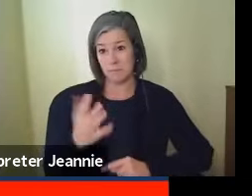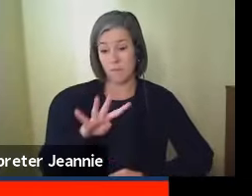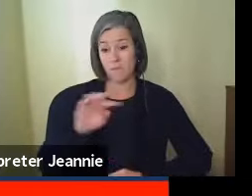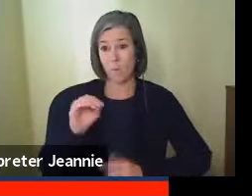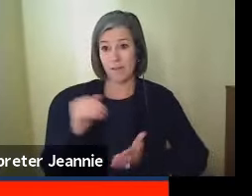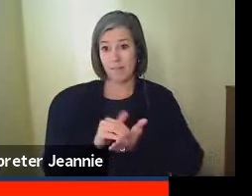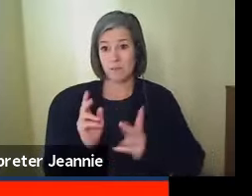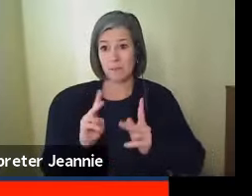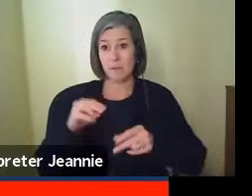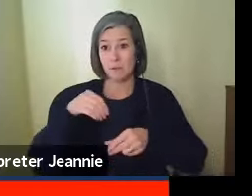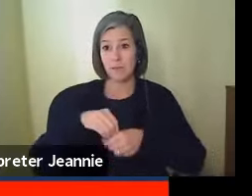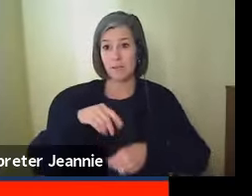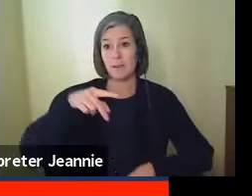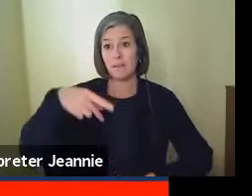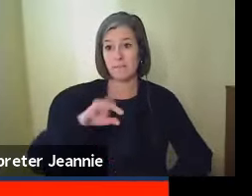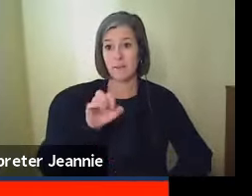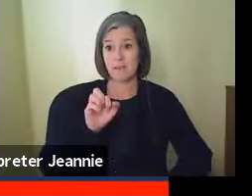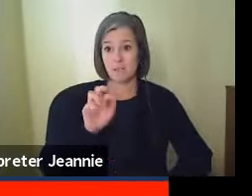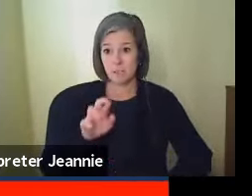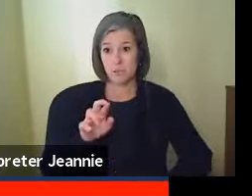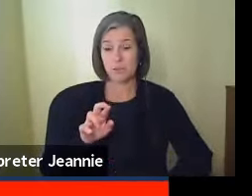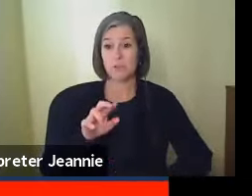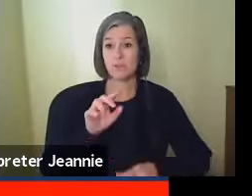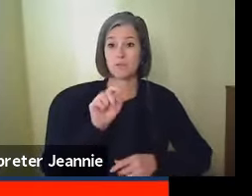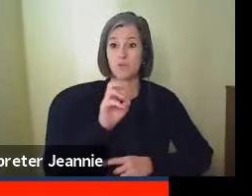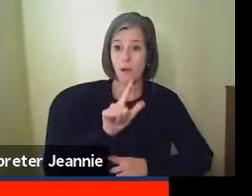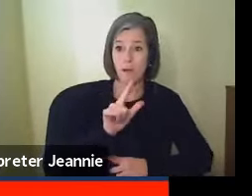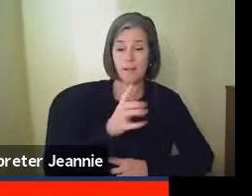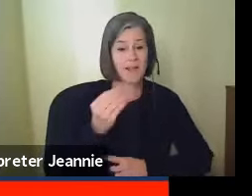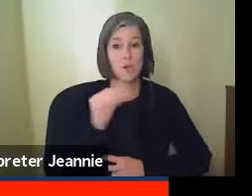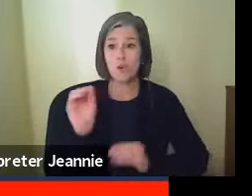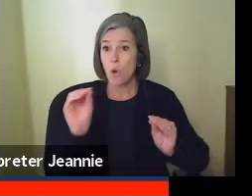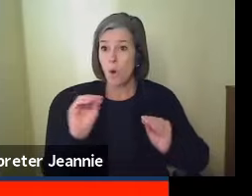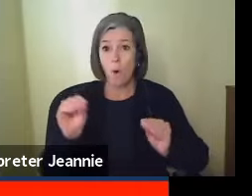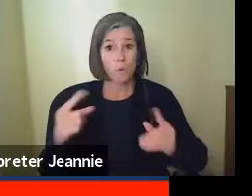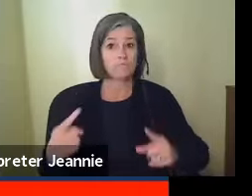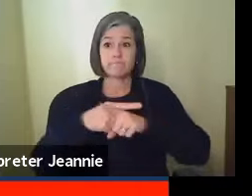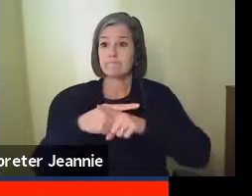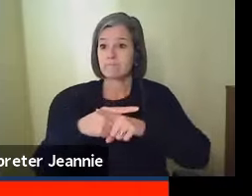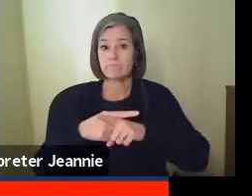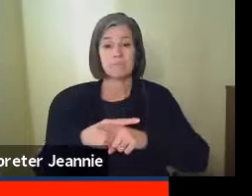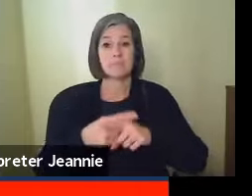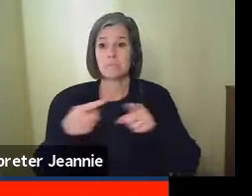in the Pfizer trial and no significant adverse events, even if we had a significant adverse event